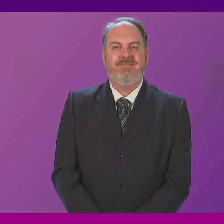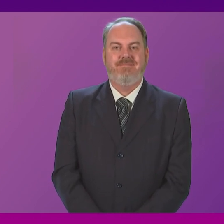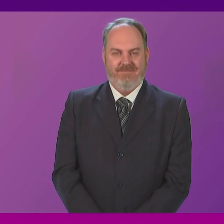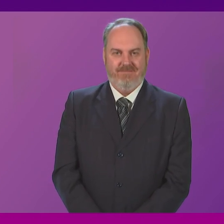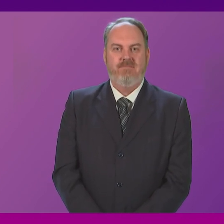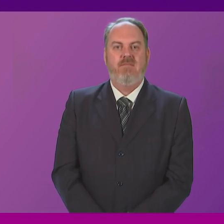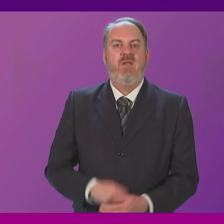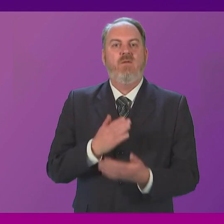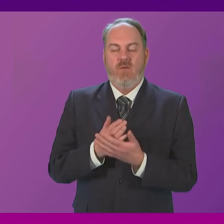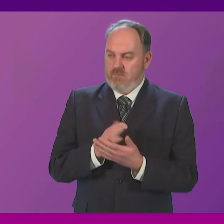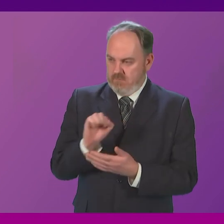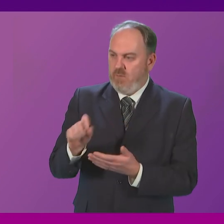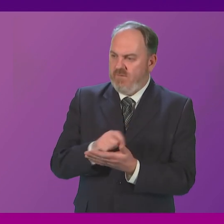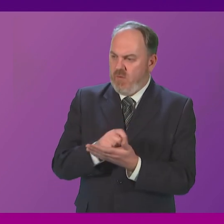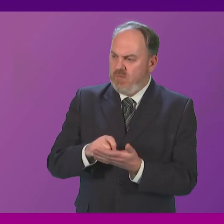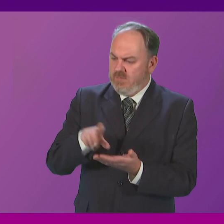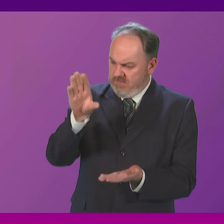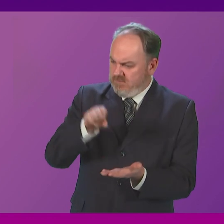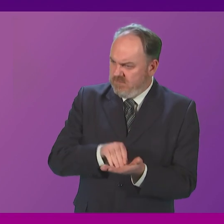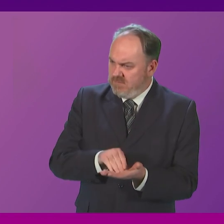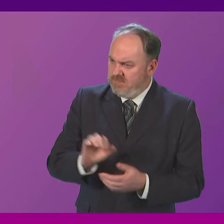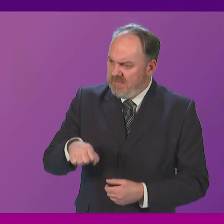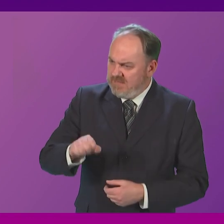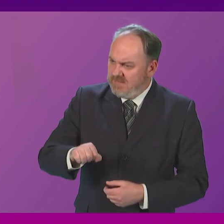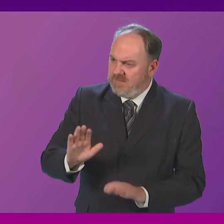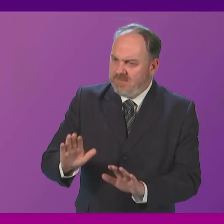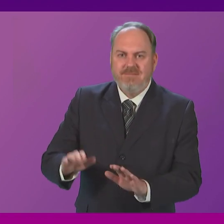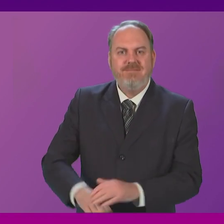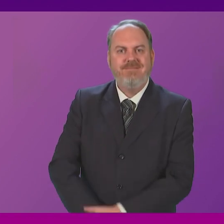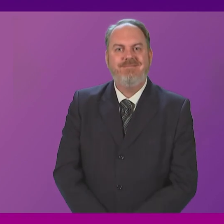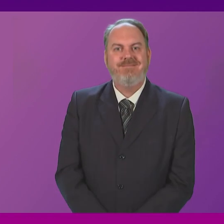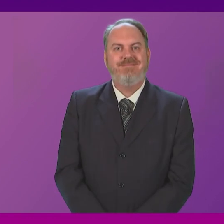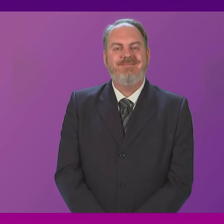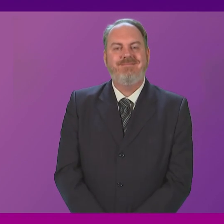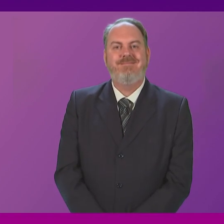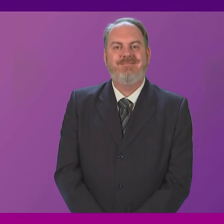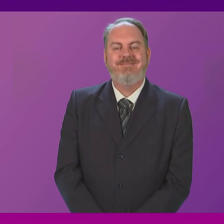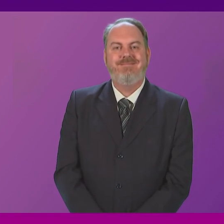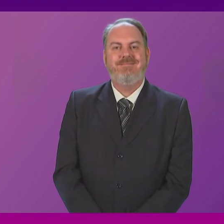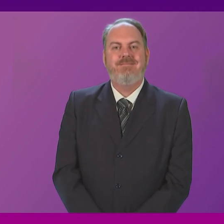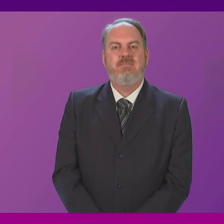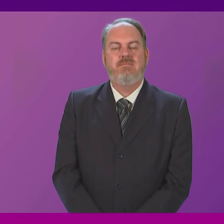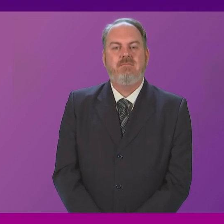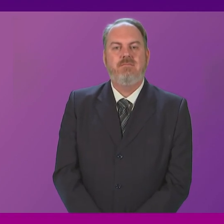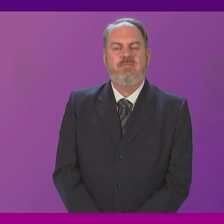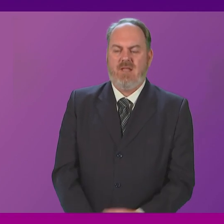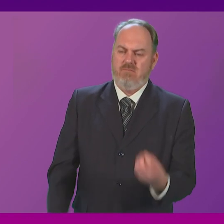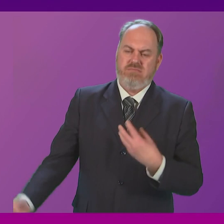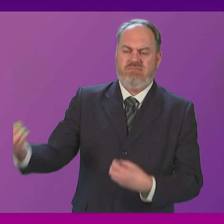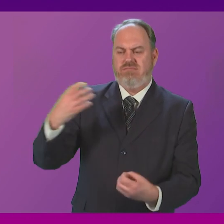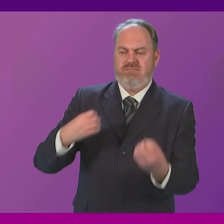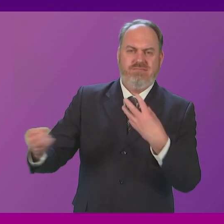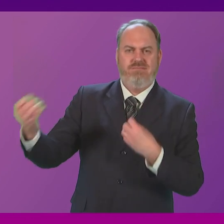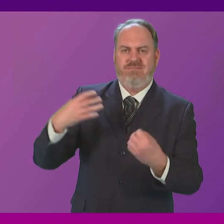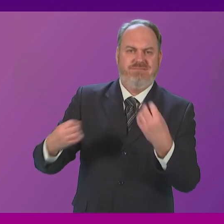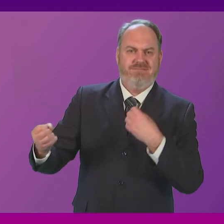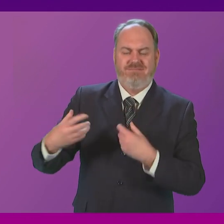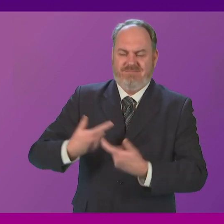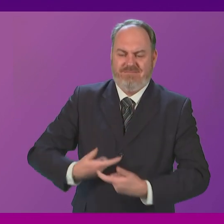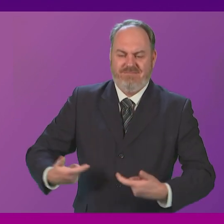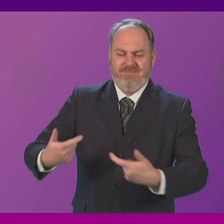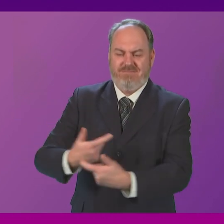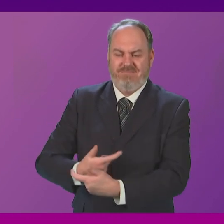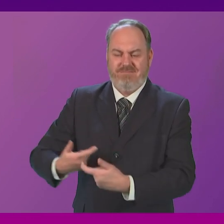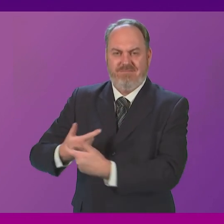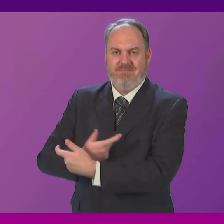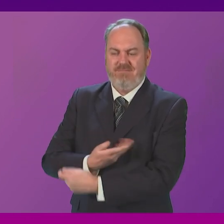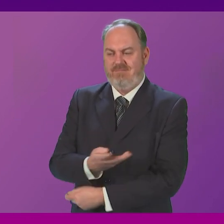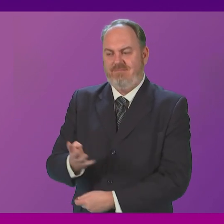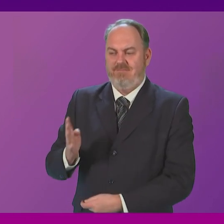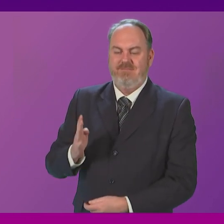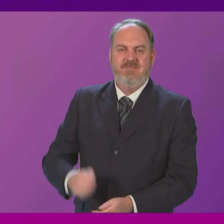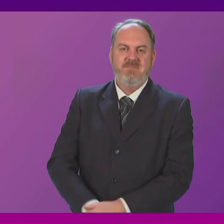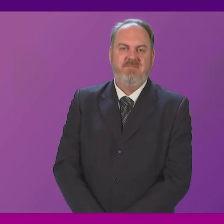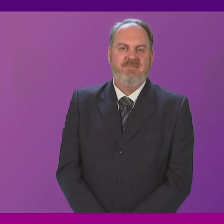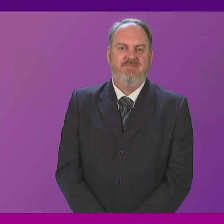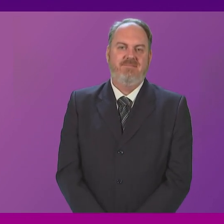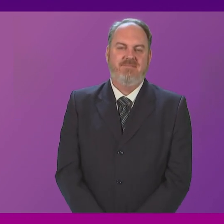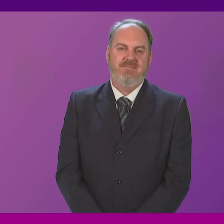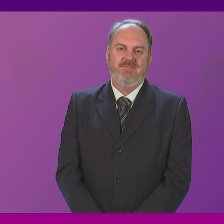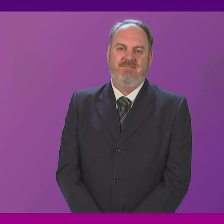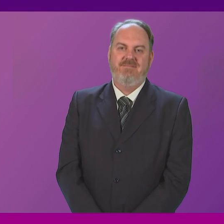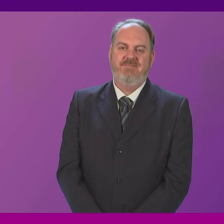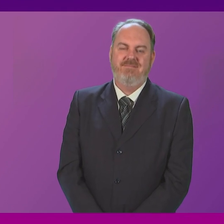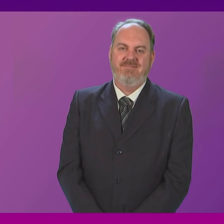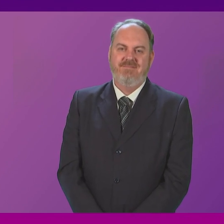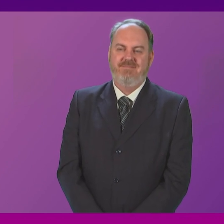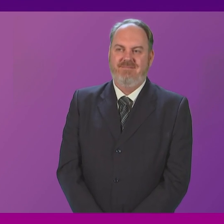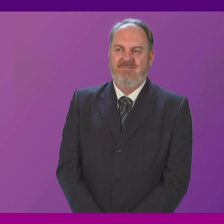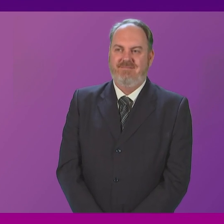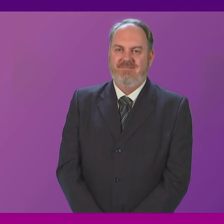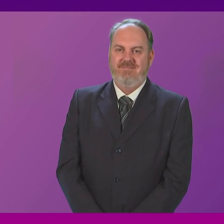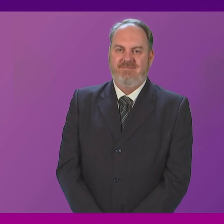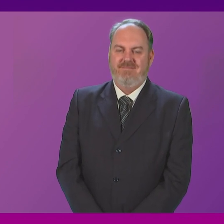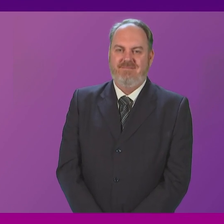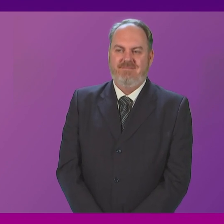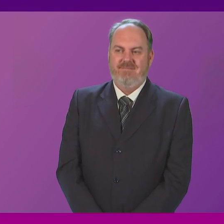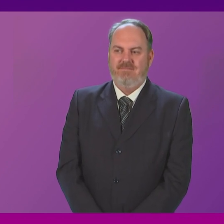can confirm that your vote has been recorded, Ms Somerville.